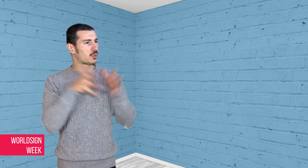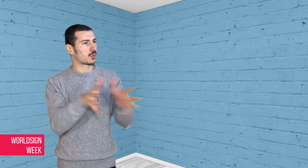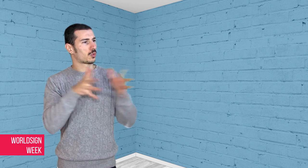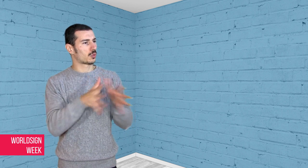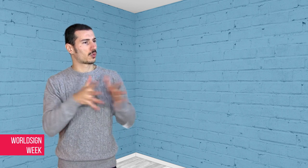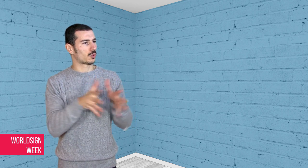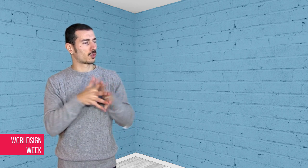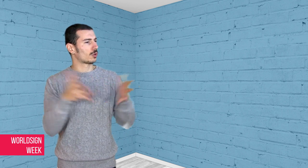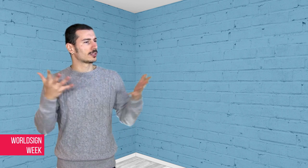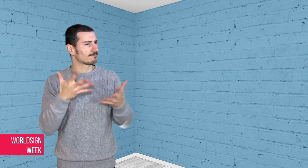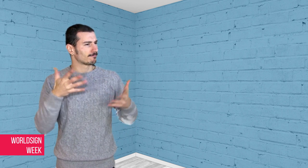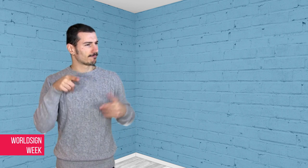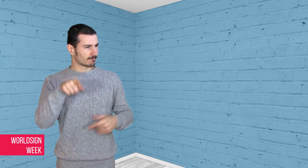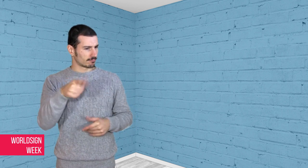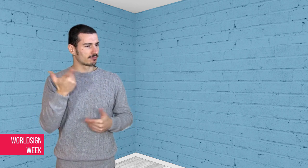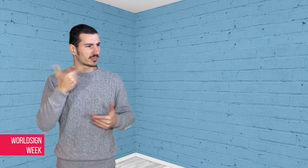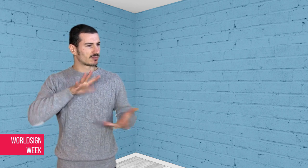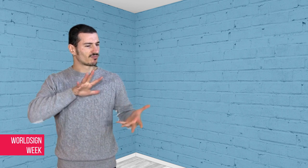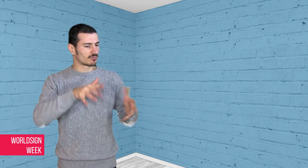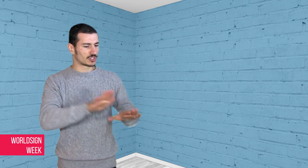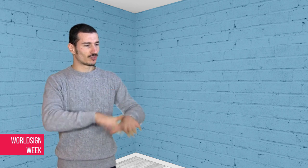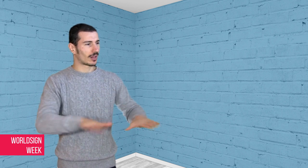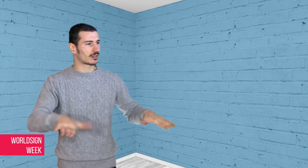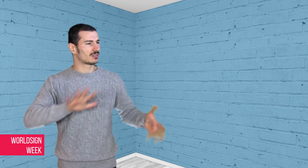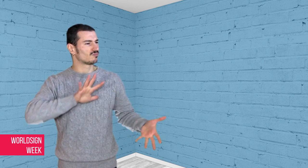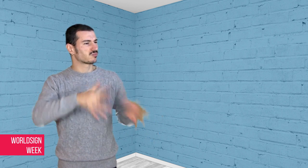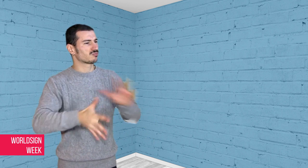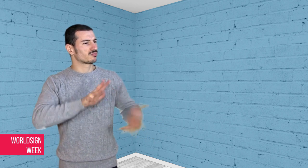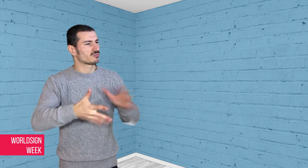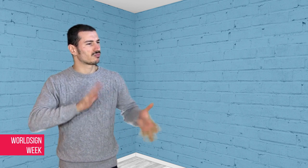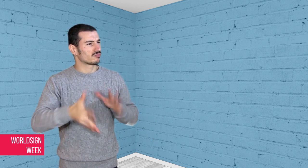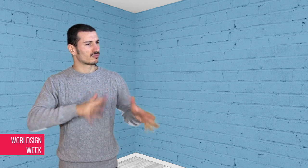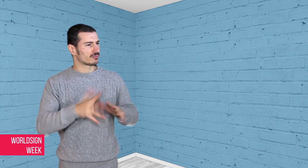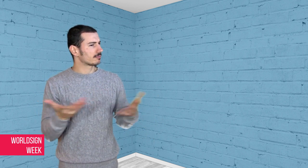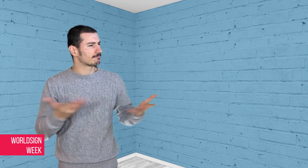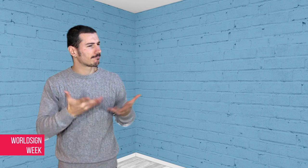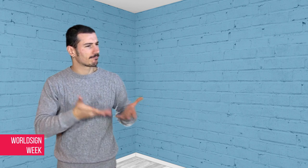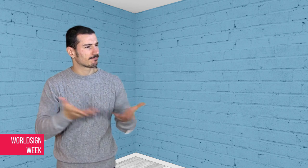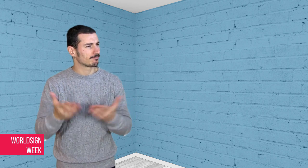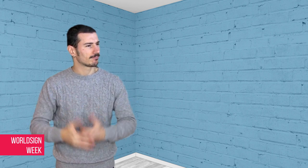its worst child abuse scandals in history.